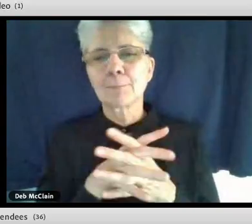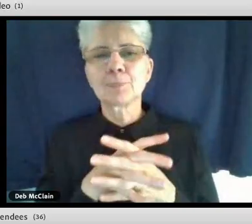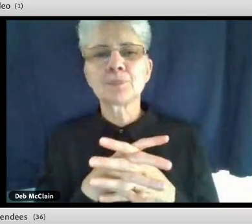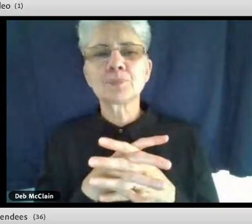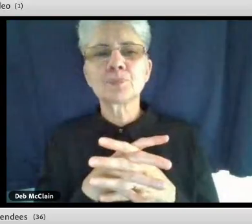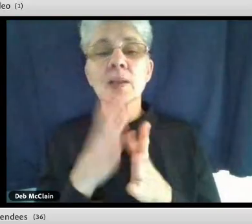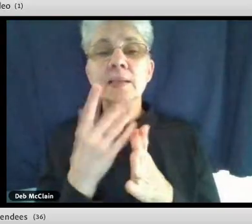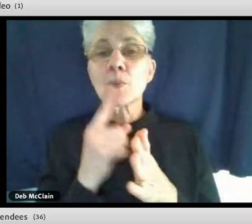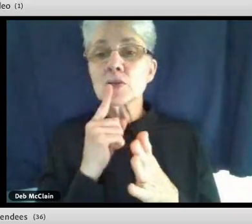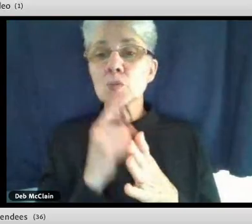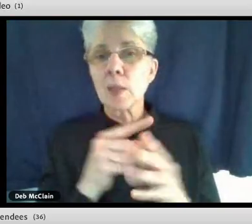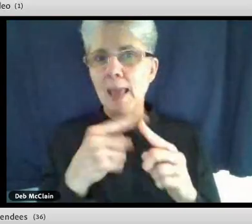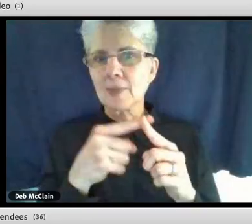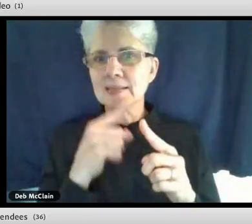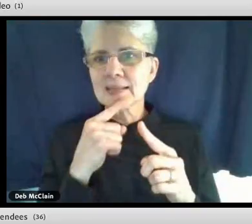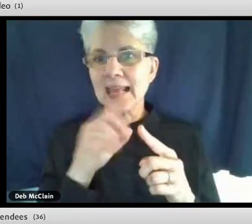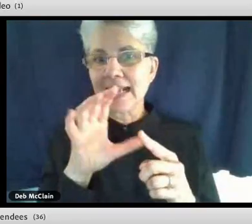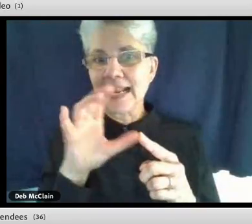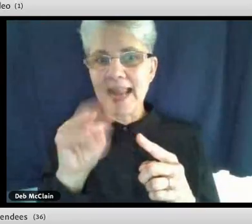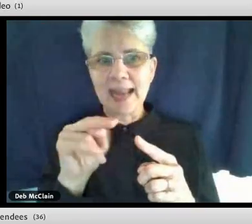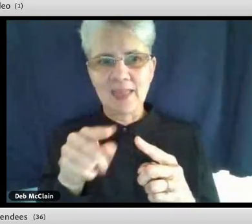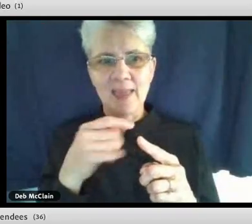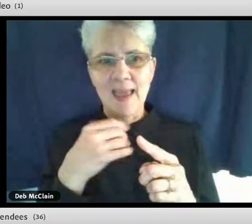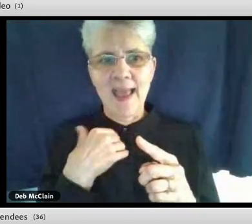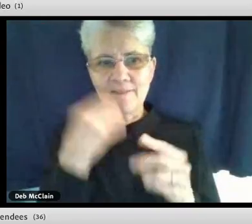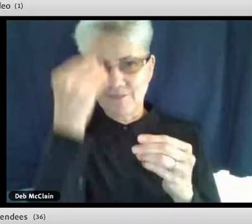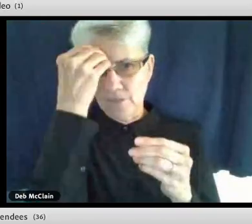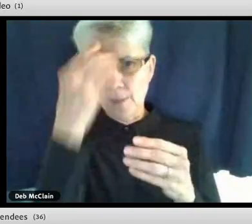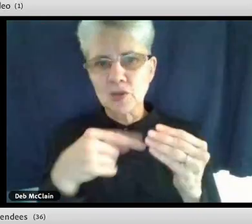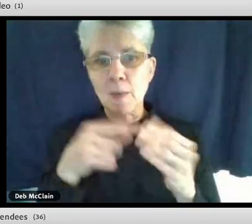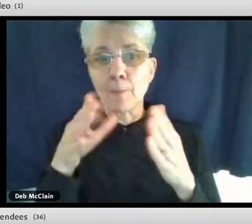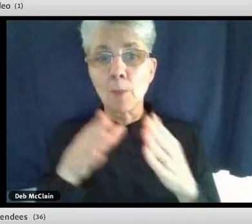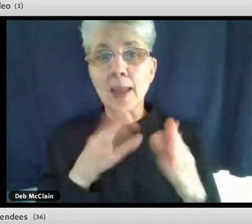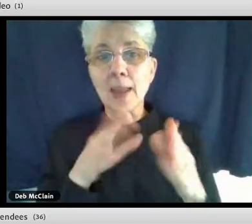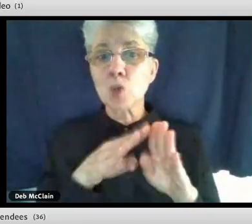but this might be a way to kind of formalize it. Somebody is really optimistic in Connecticut.